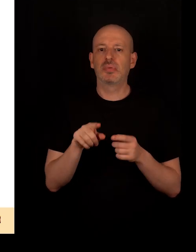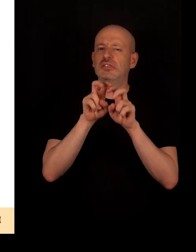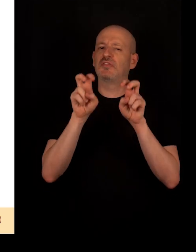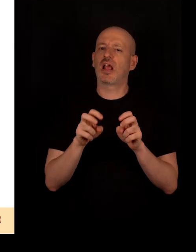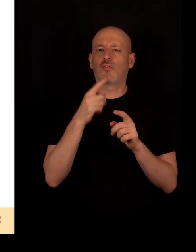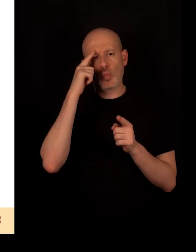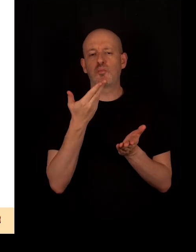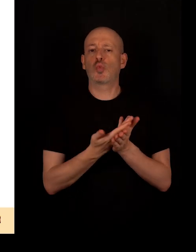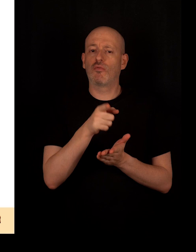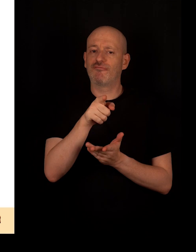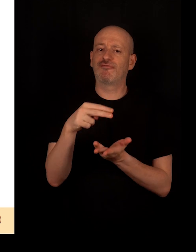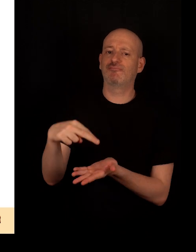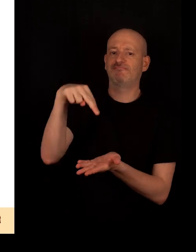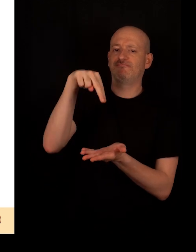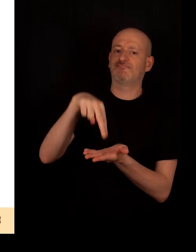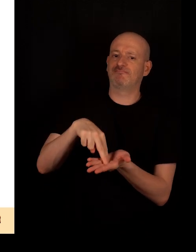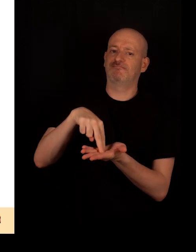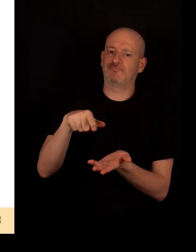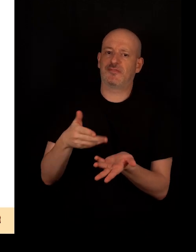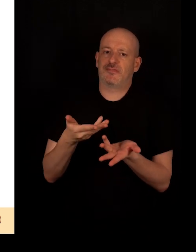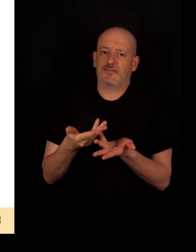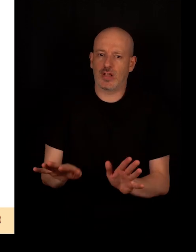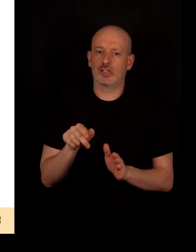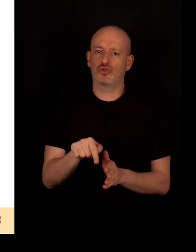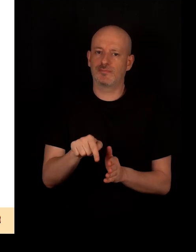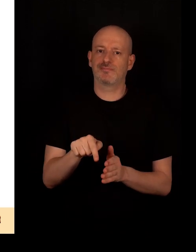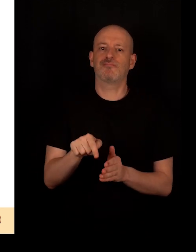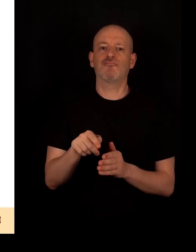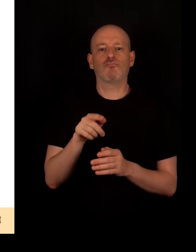It's just a certificate to prove, the actual presence